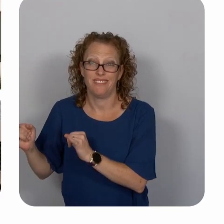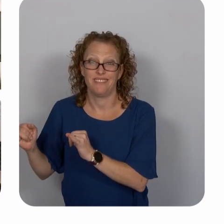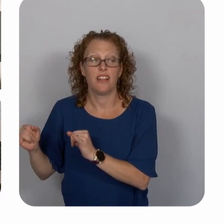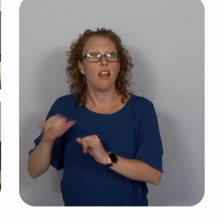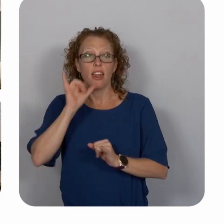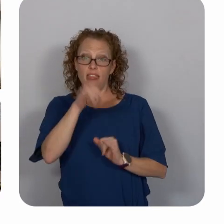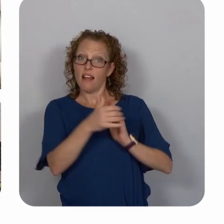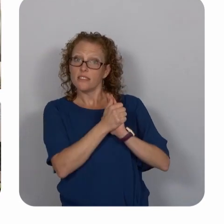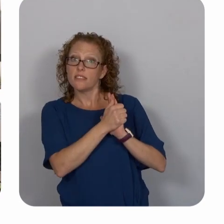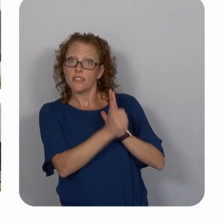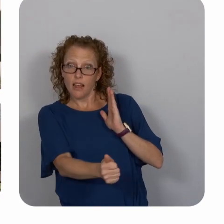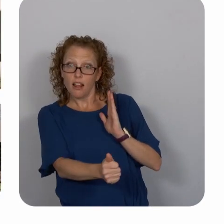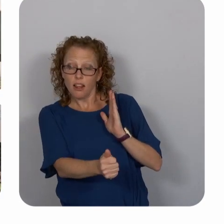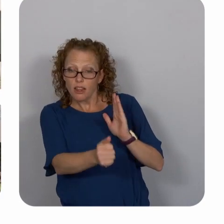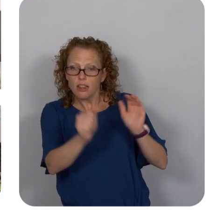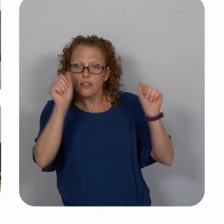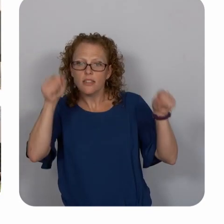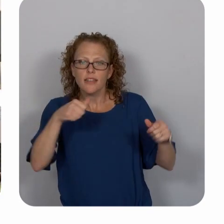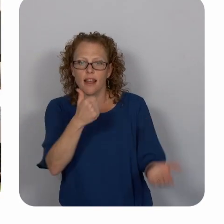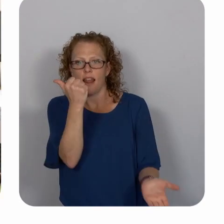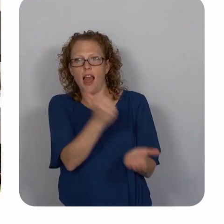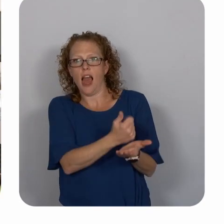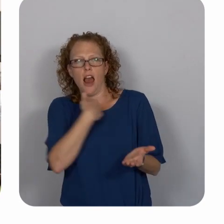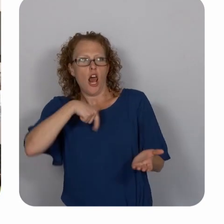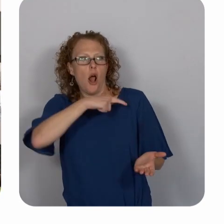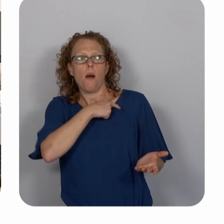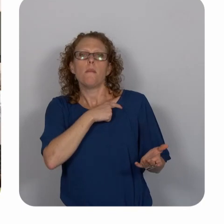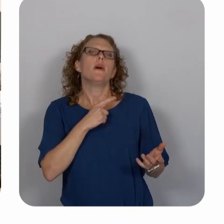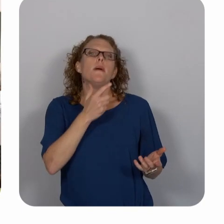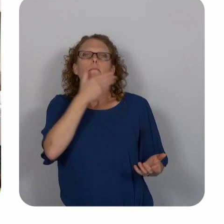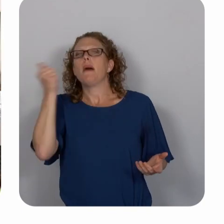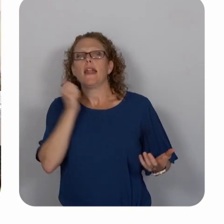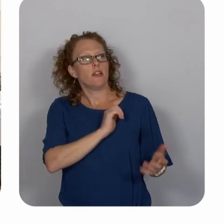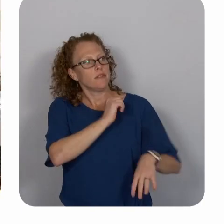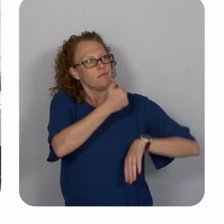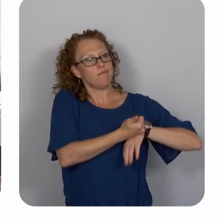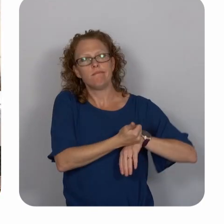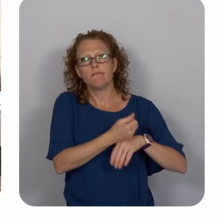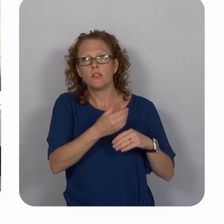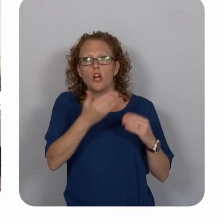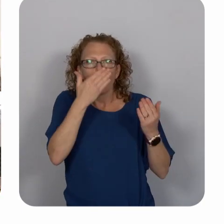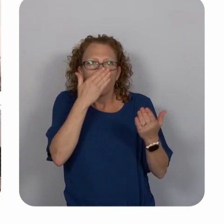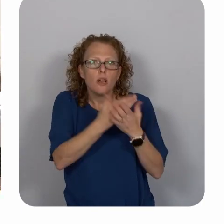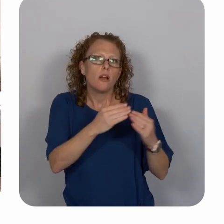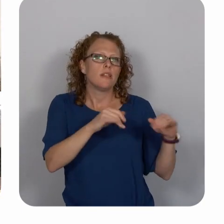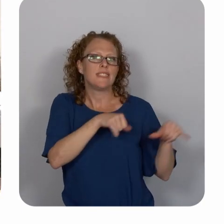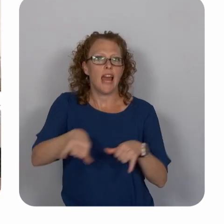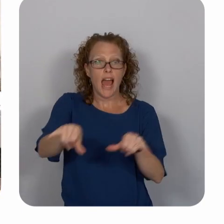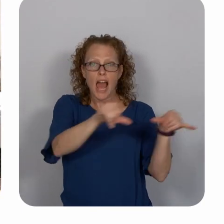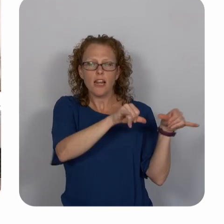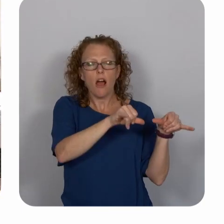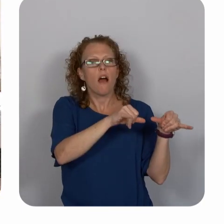the potential misalignment of our consumer preferences. By combining with the data flywheel,